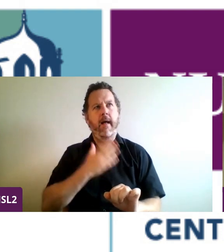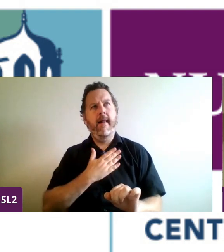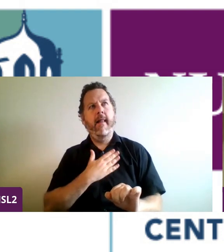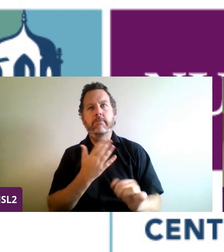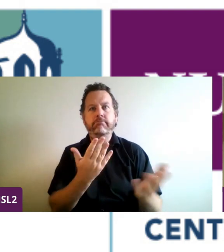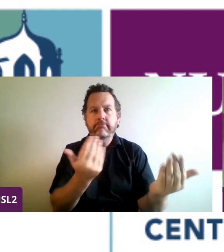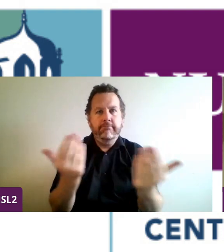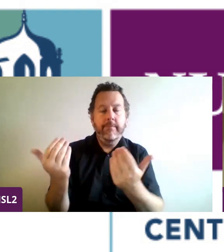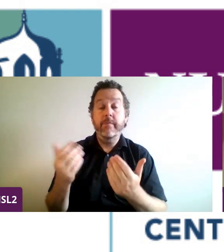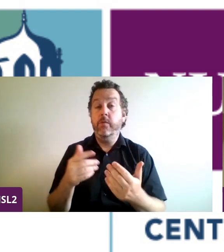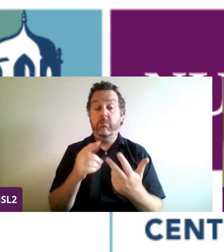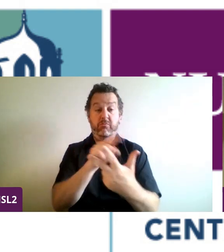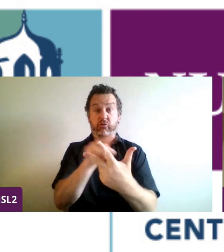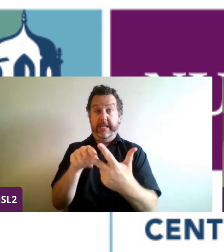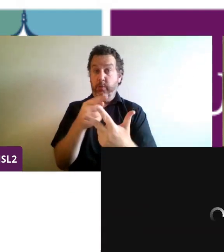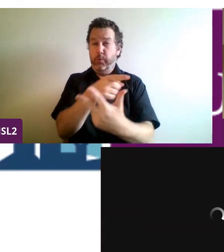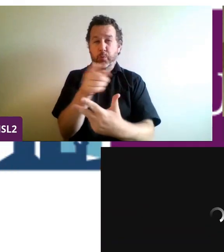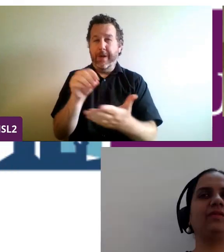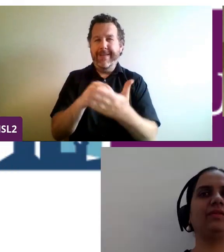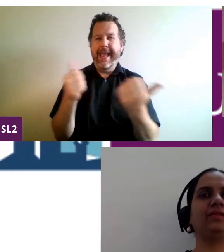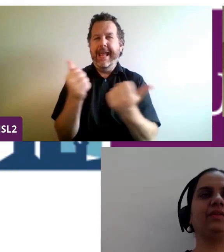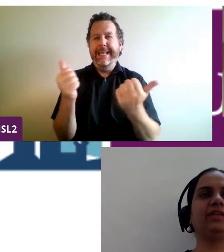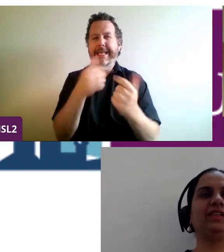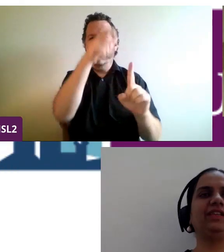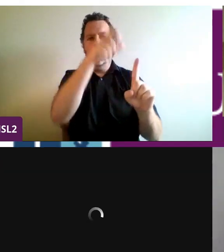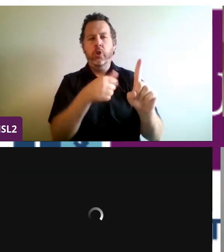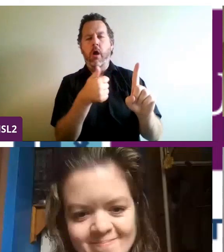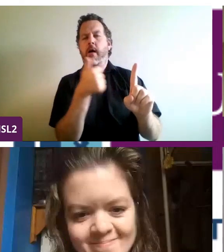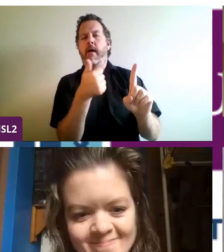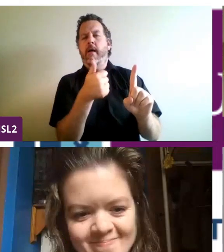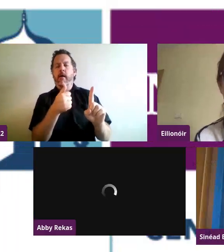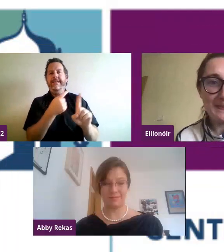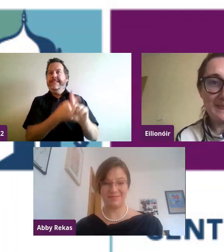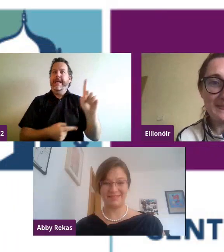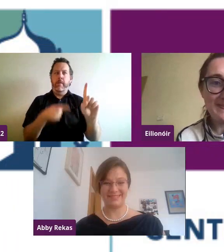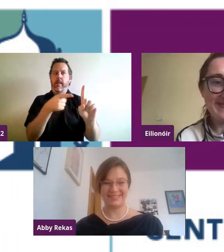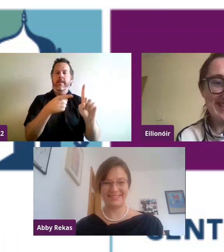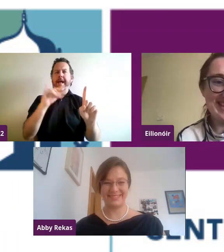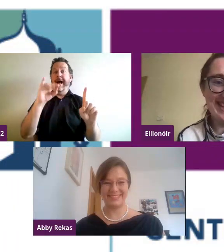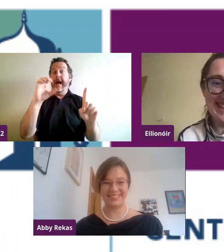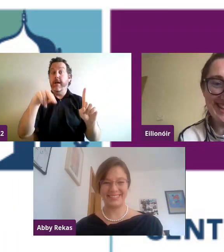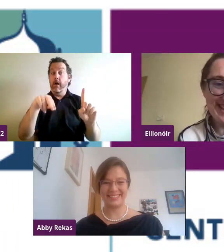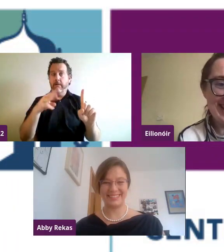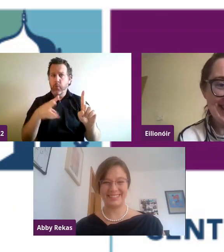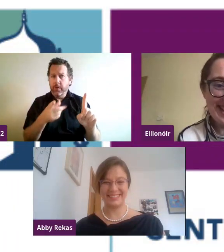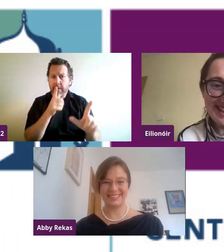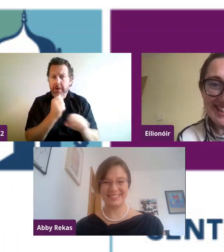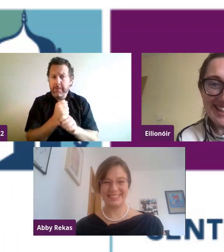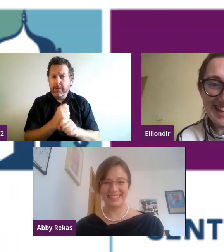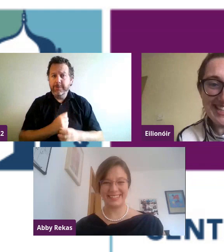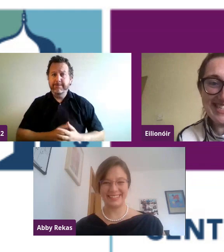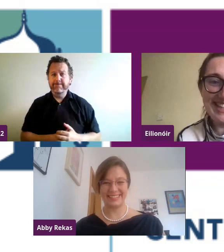Do any of the panellists have disabled culture icons that they want to share? Can I go.